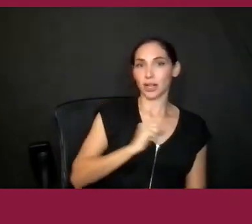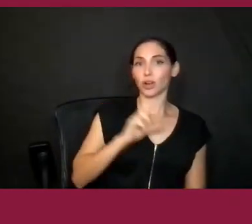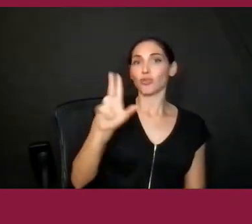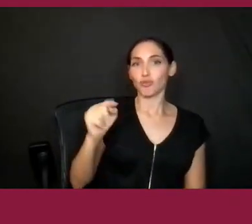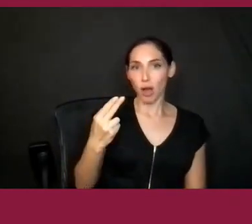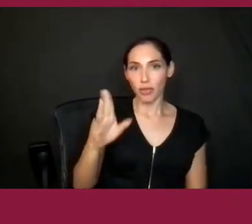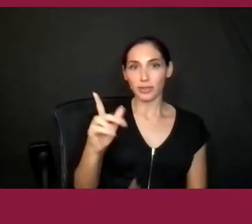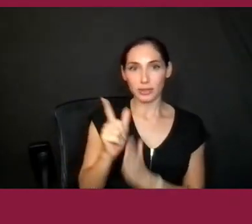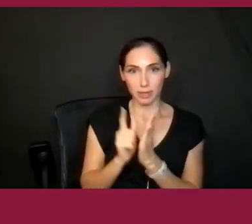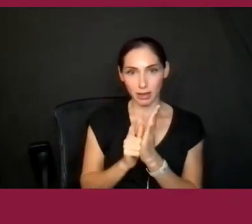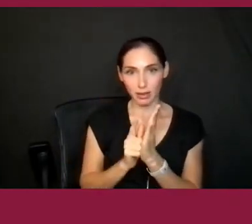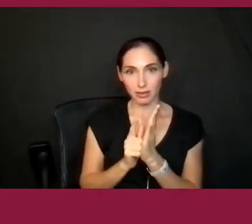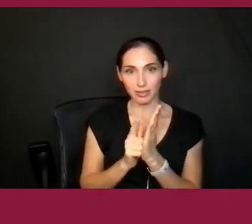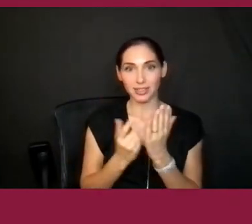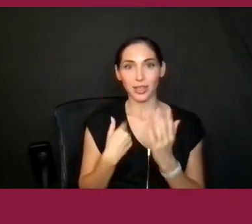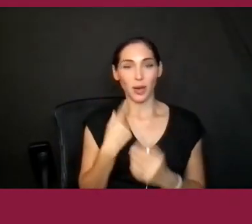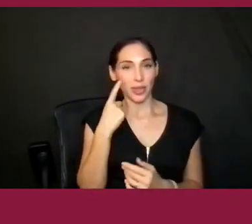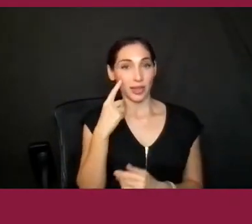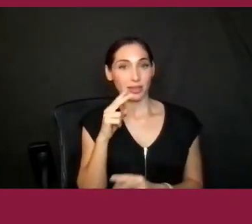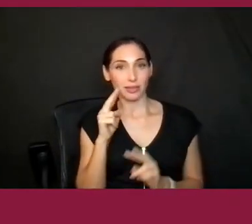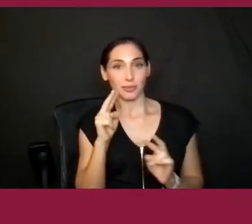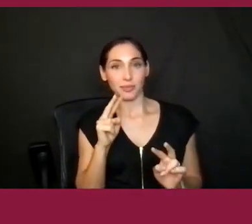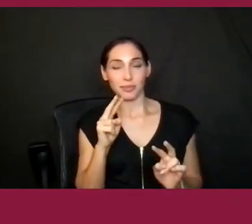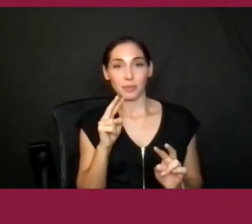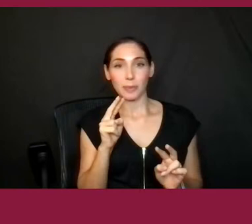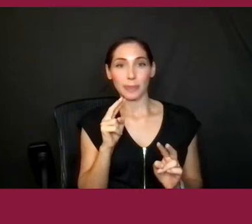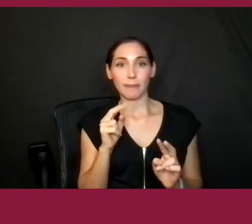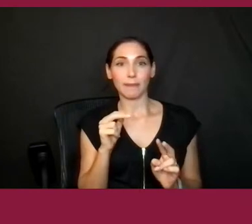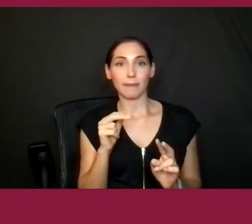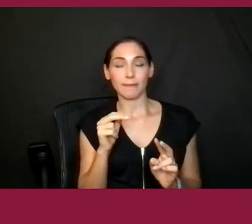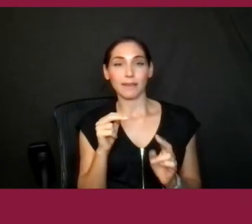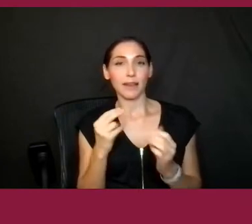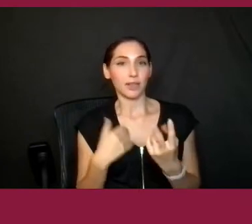looking at you present two no votes or something like that in